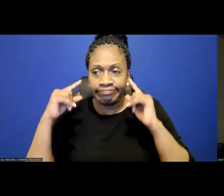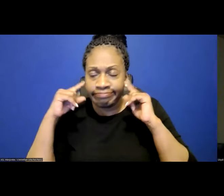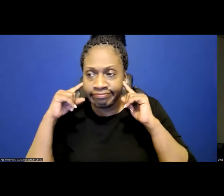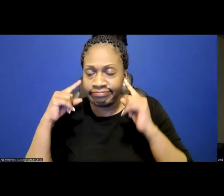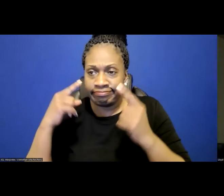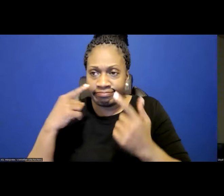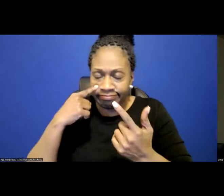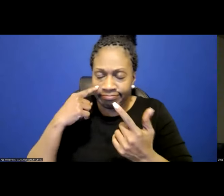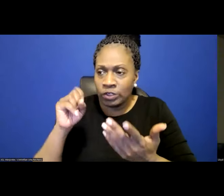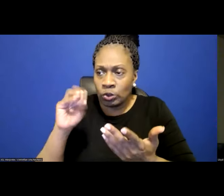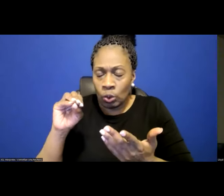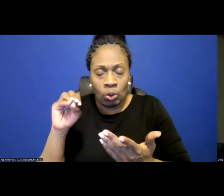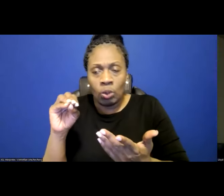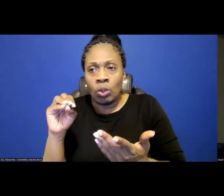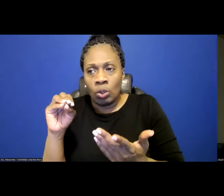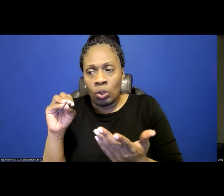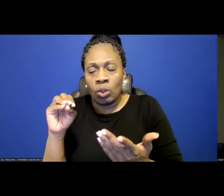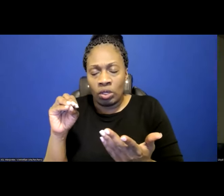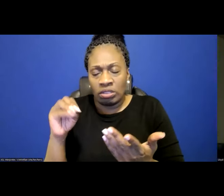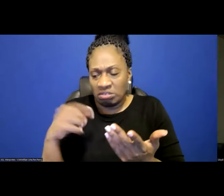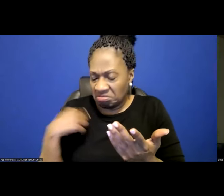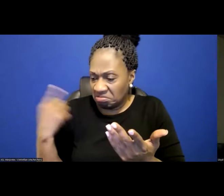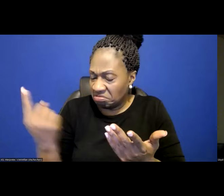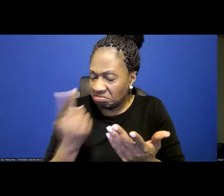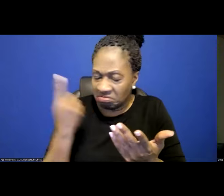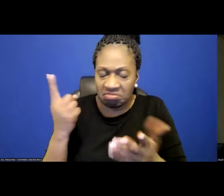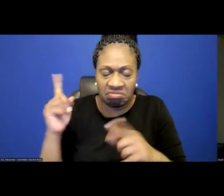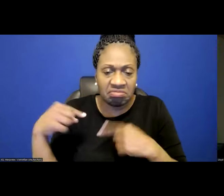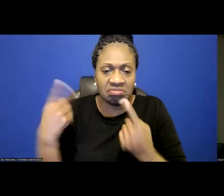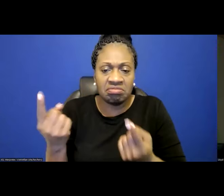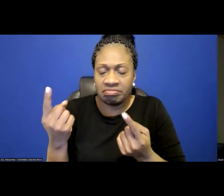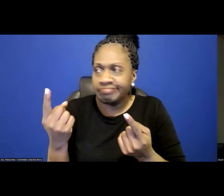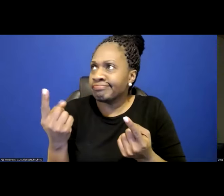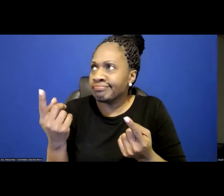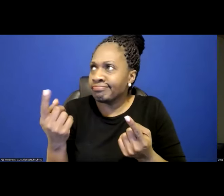And I think I've always been, I think I really,